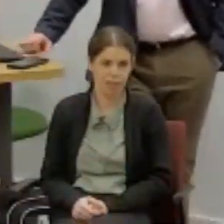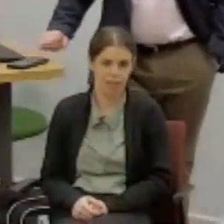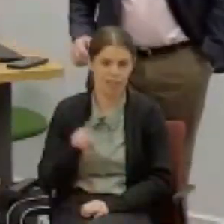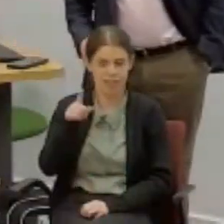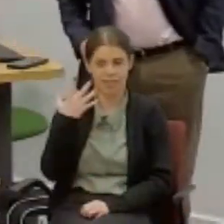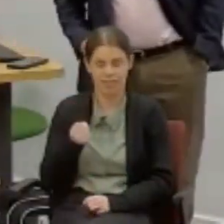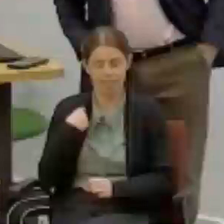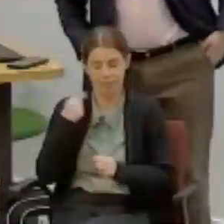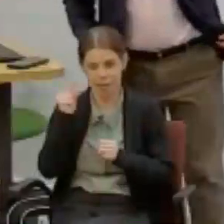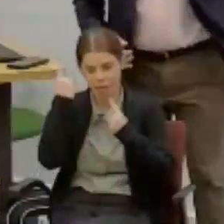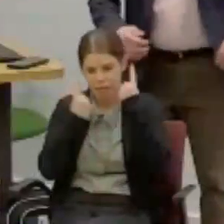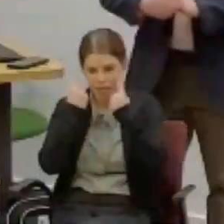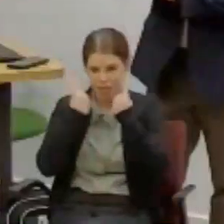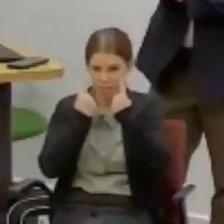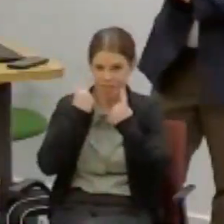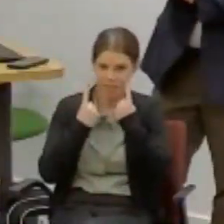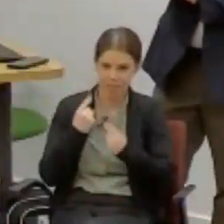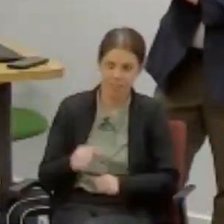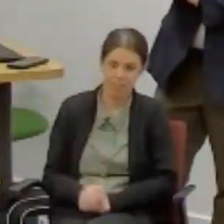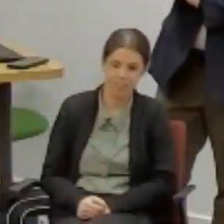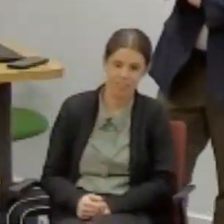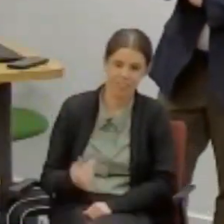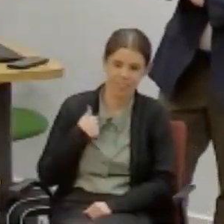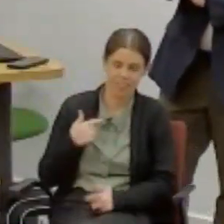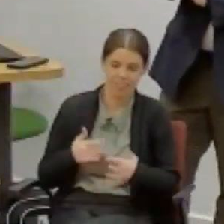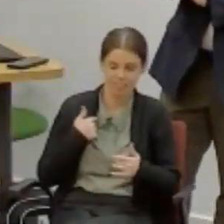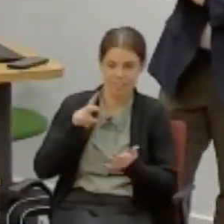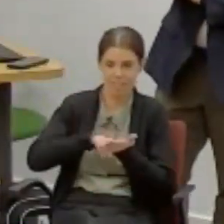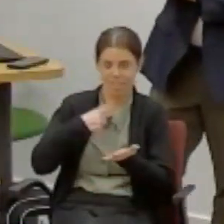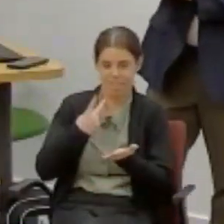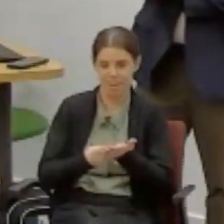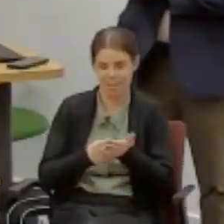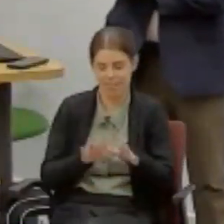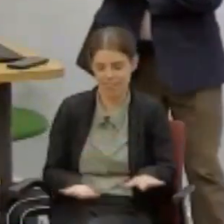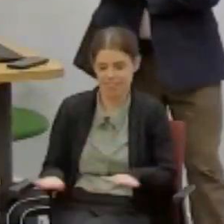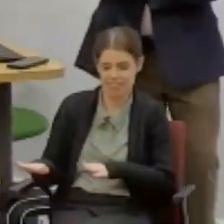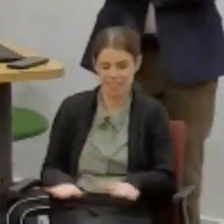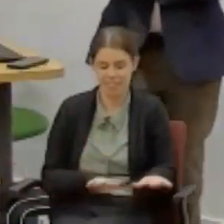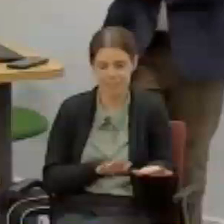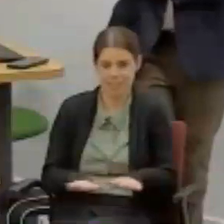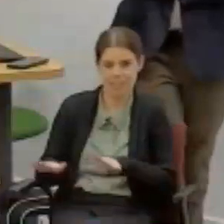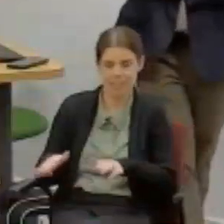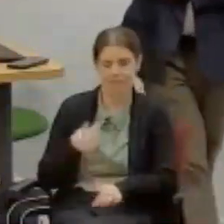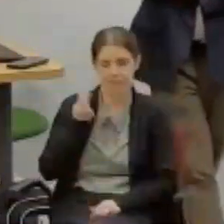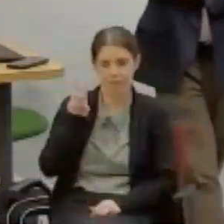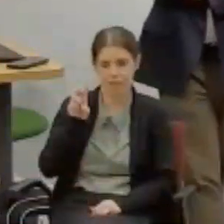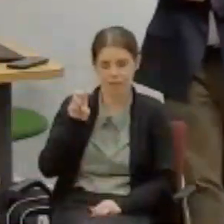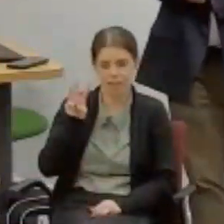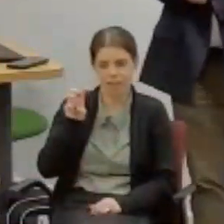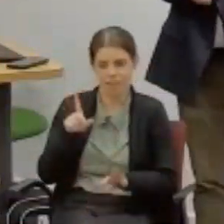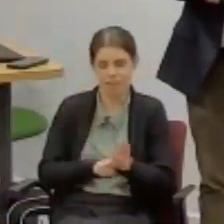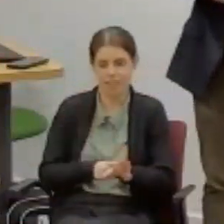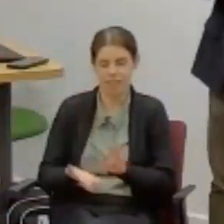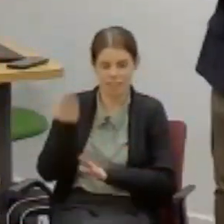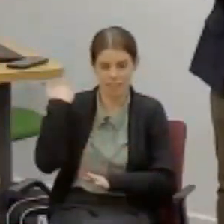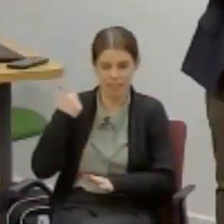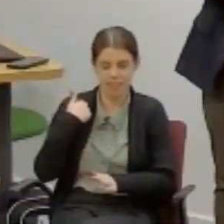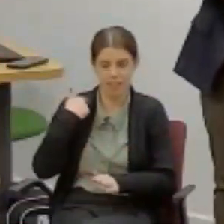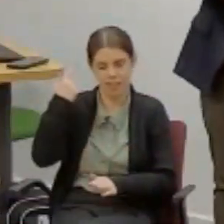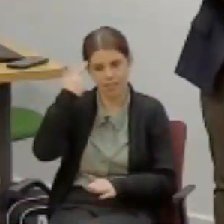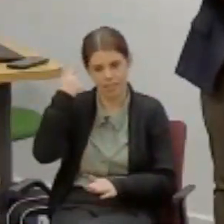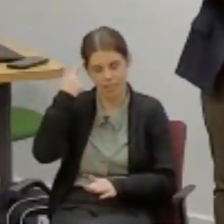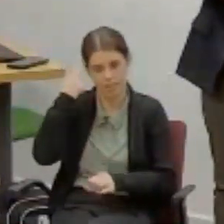worried I have fall in ice rink 12 or 13 years ago and really didn’t know it possible probably